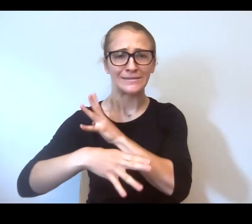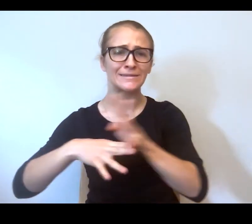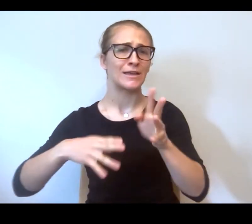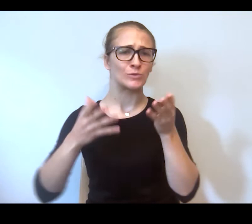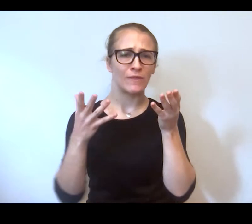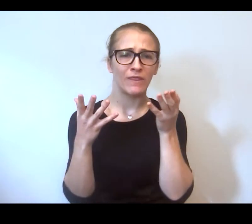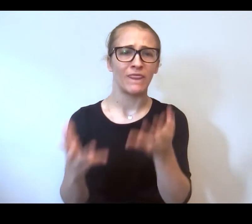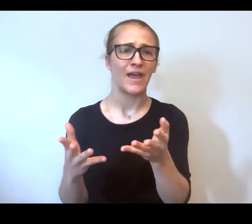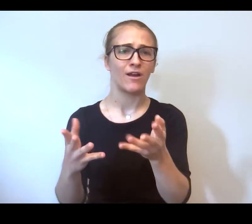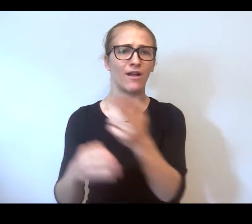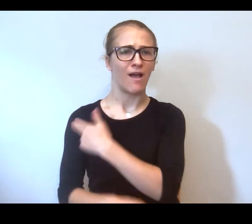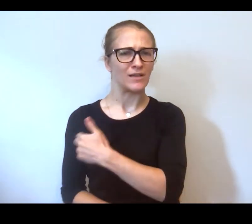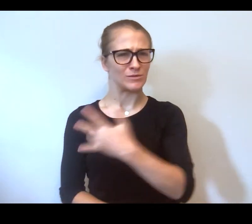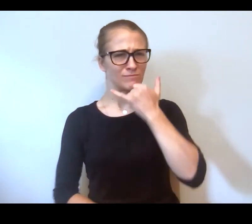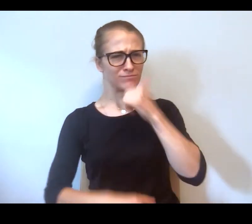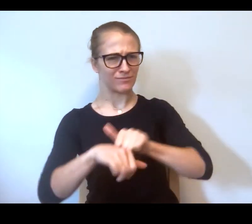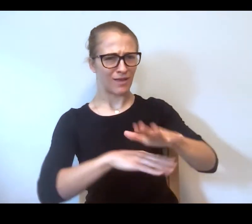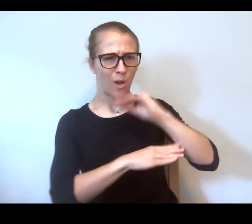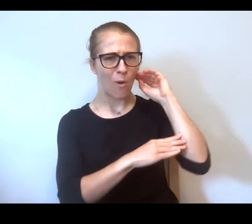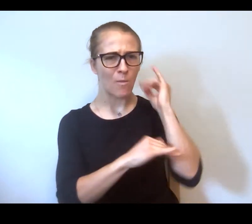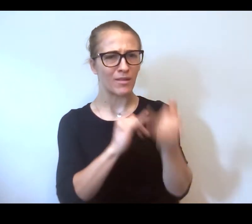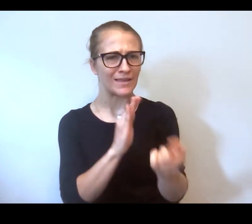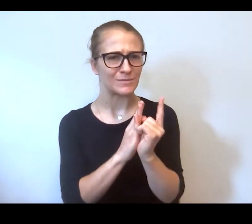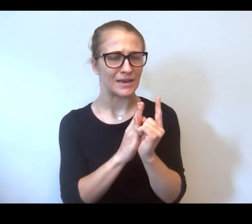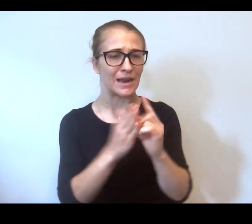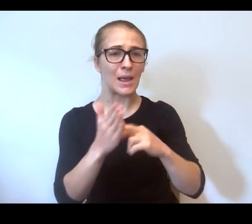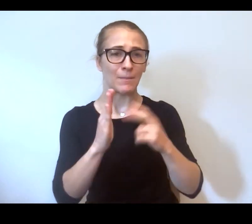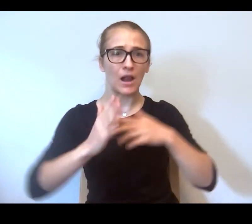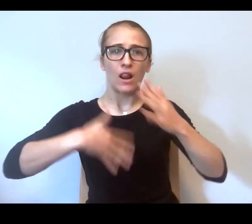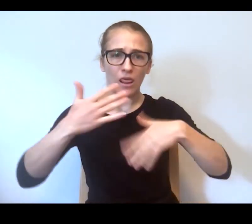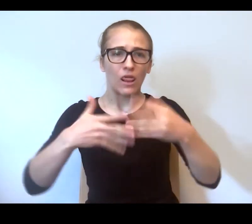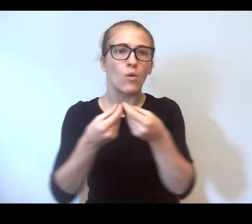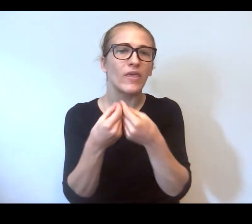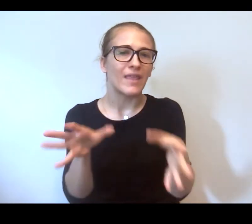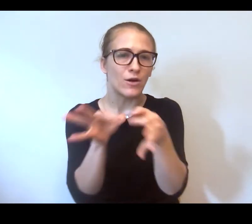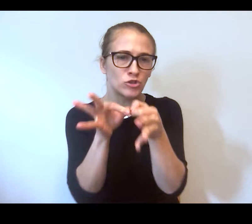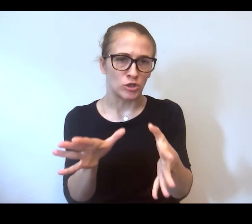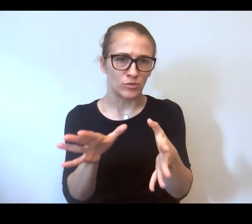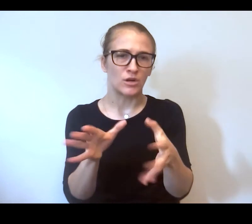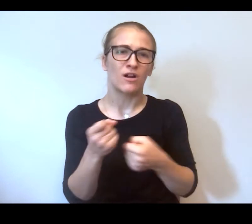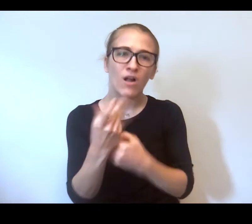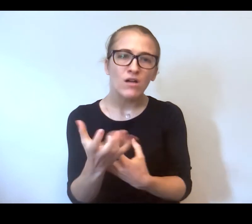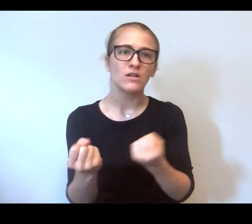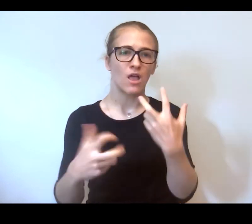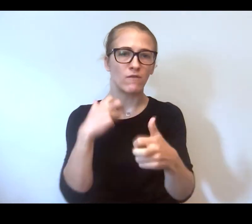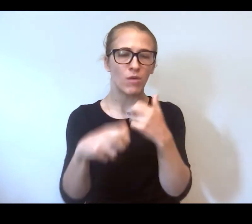lined up and they sent him home the last minute so I didn't have an interpreter, which led to a lot of issues. So going into this pregnancy